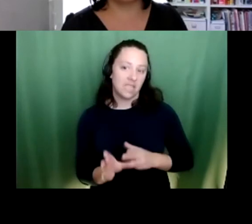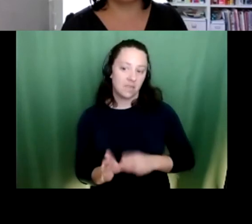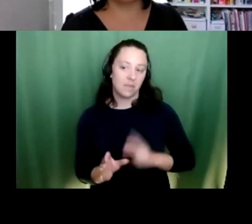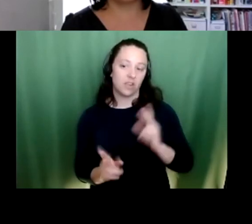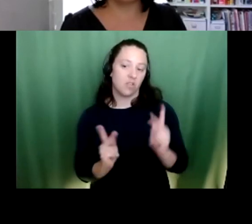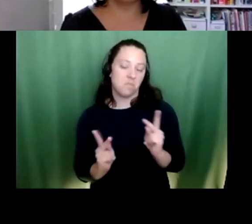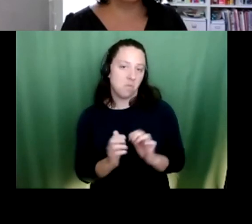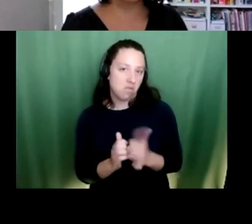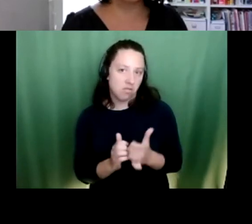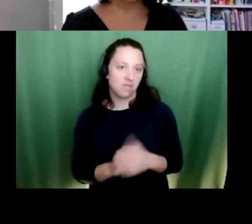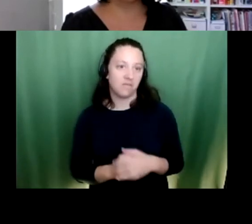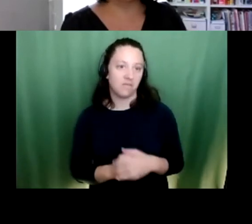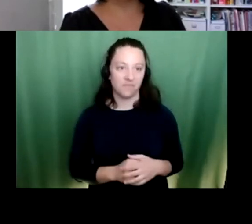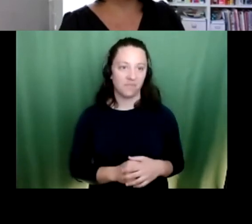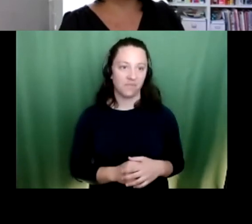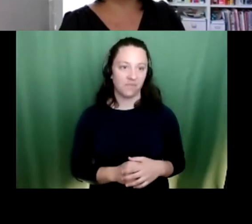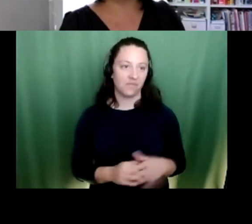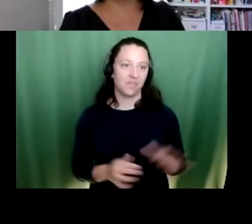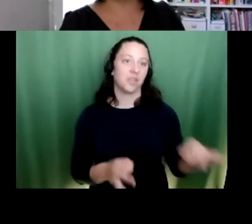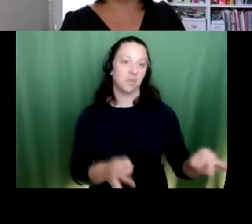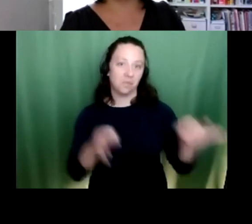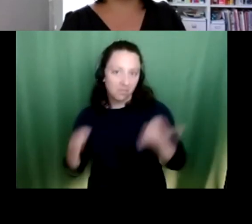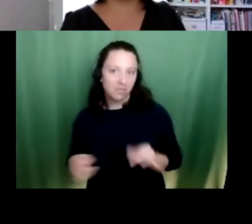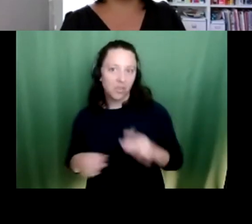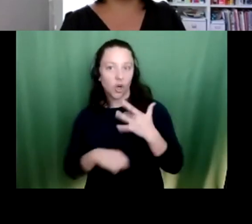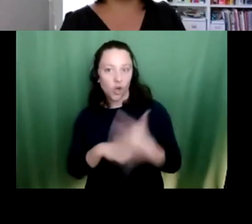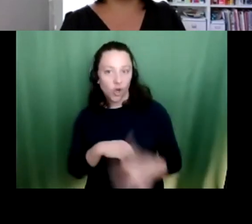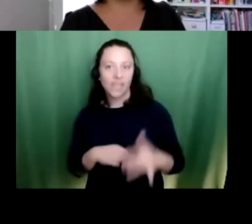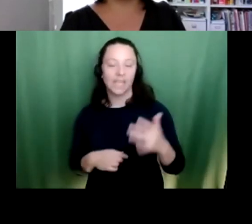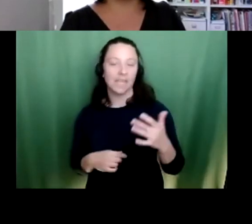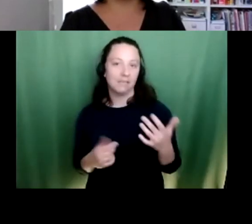really early on or part of the decision making process in design process.